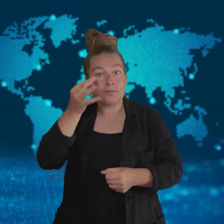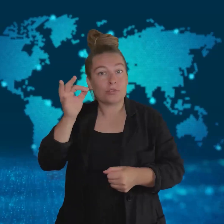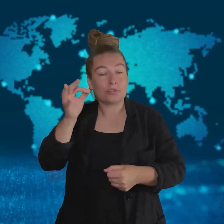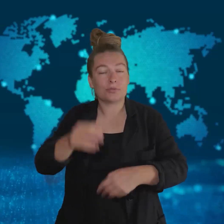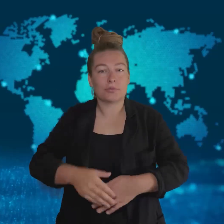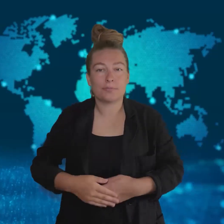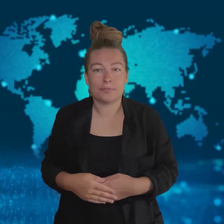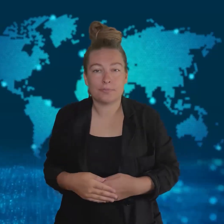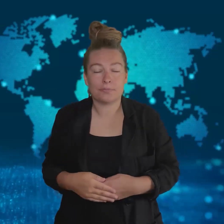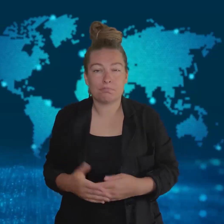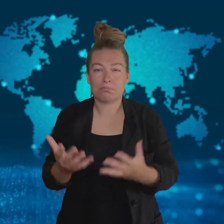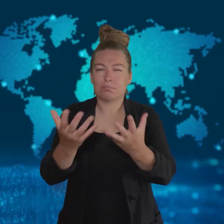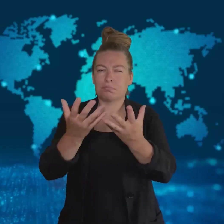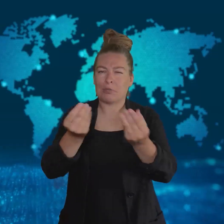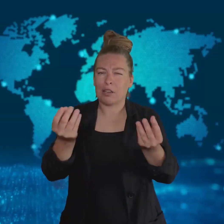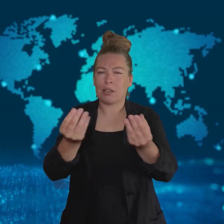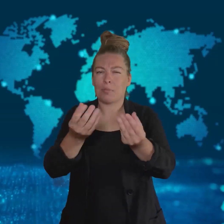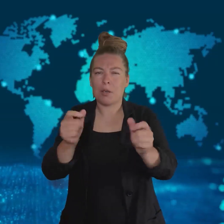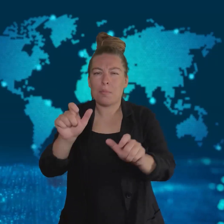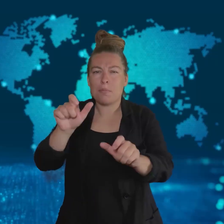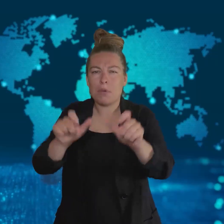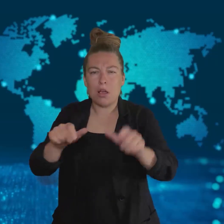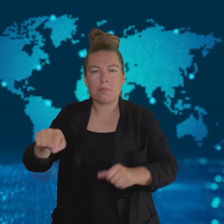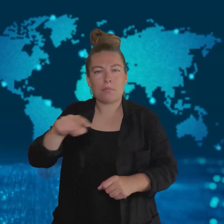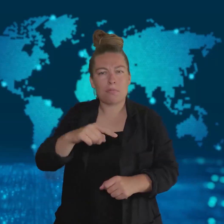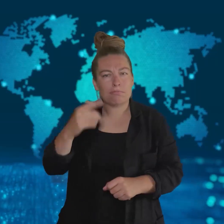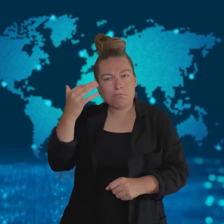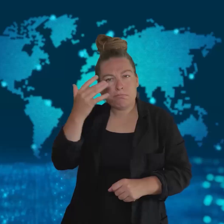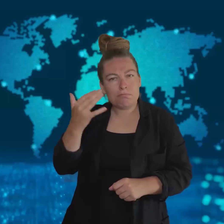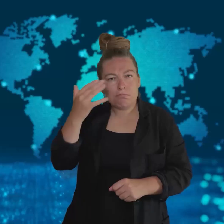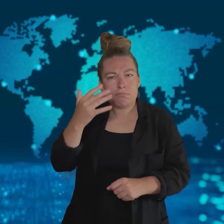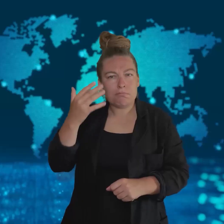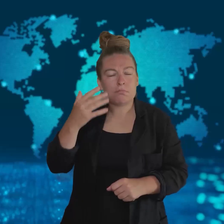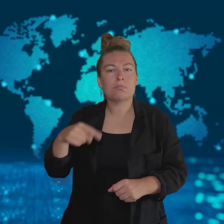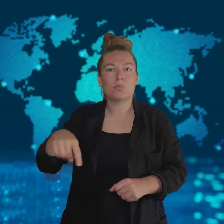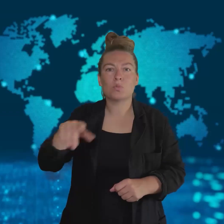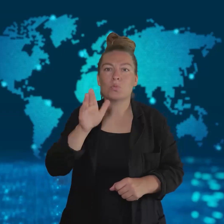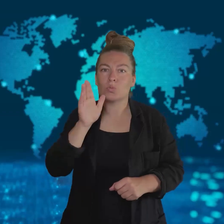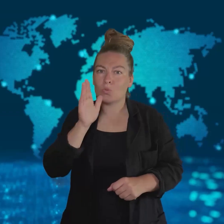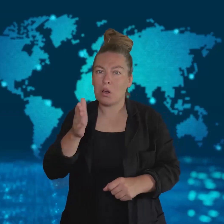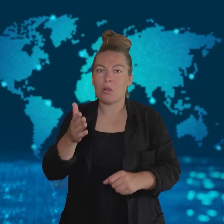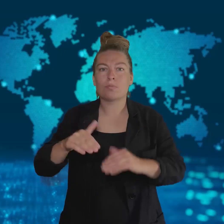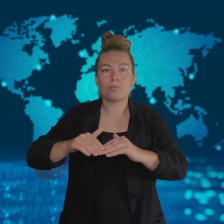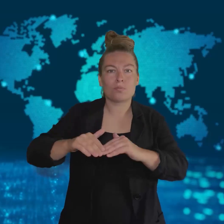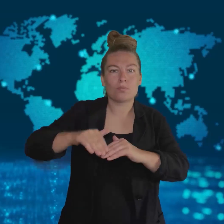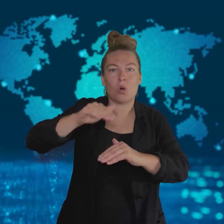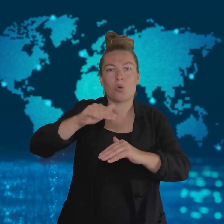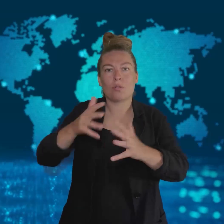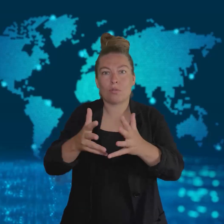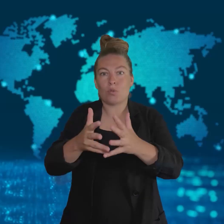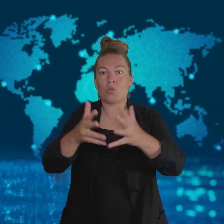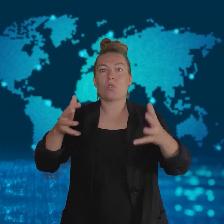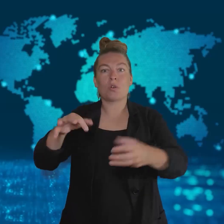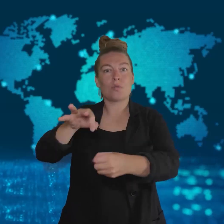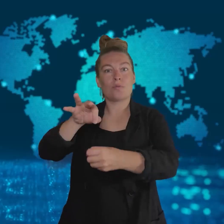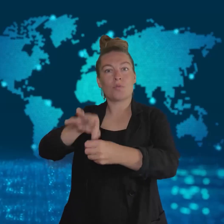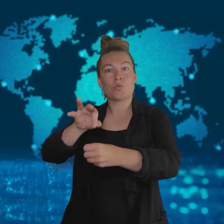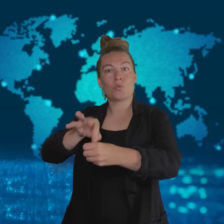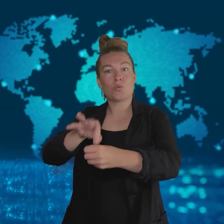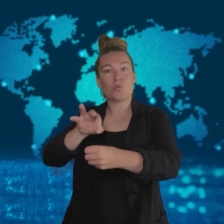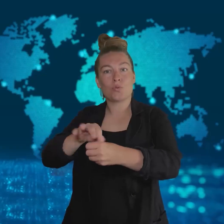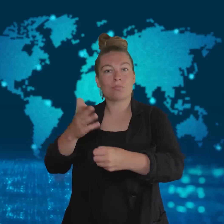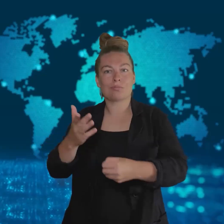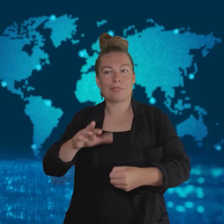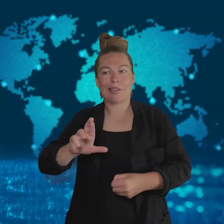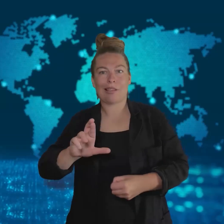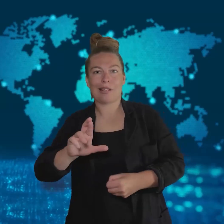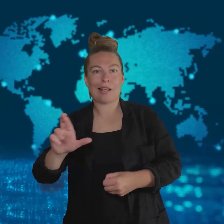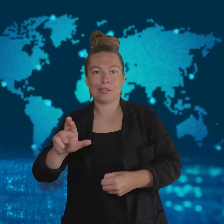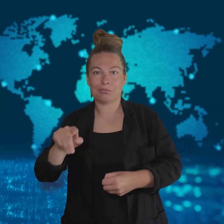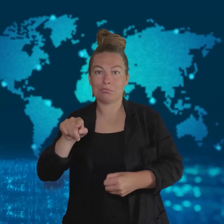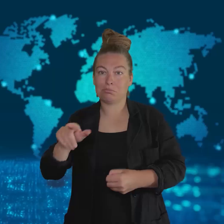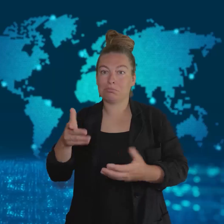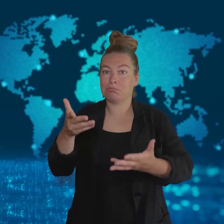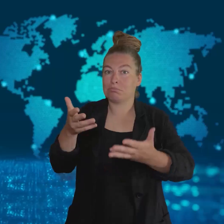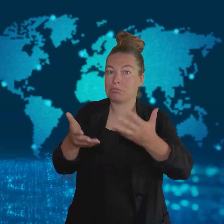he will hand control of Polish affairs to large EU powers.